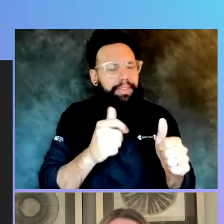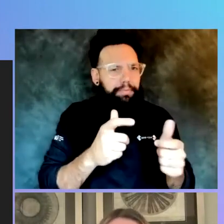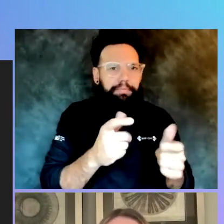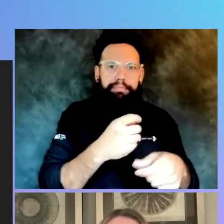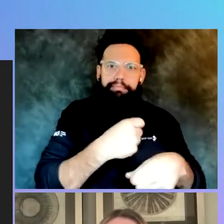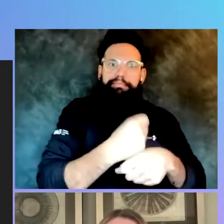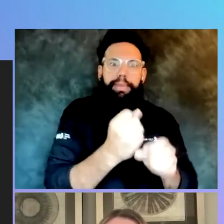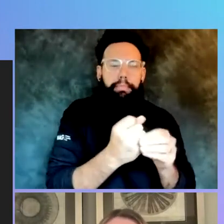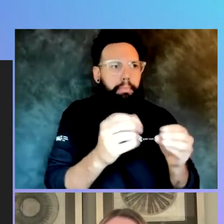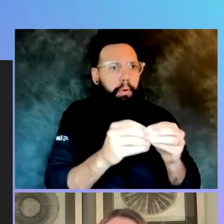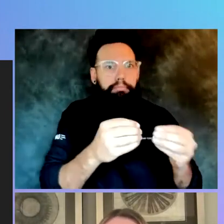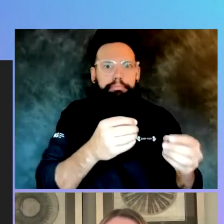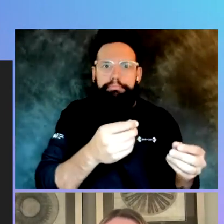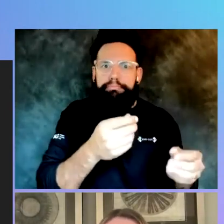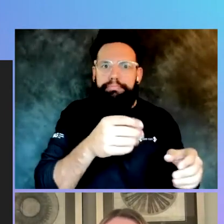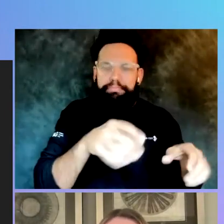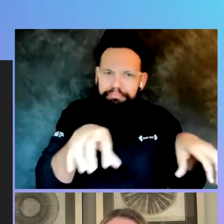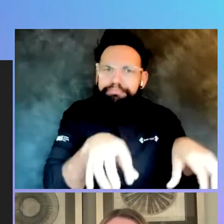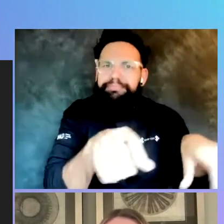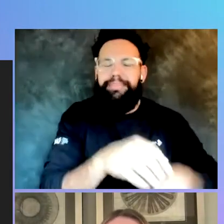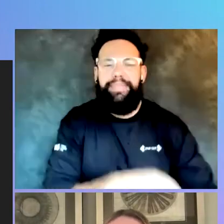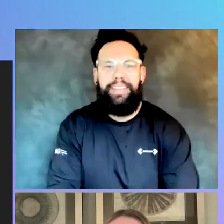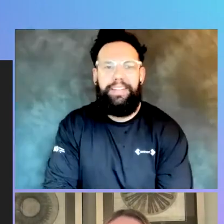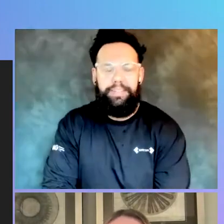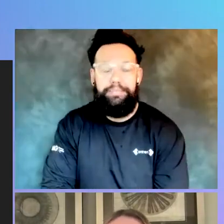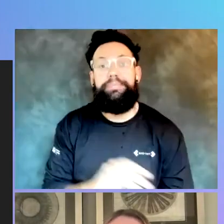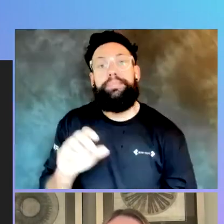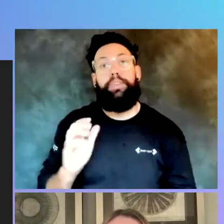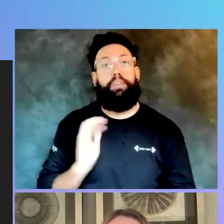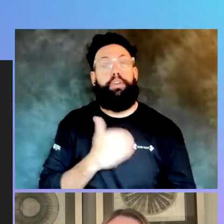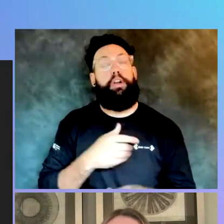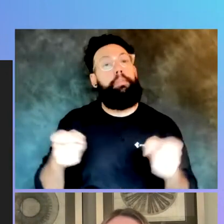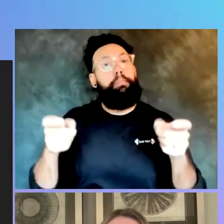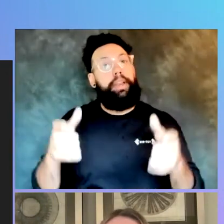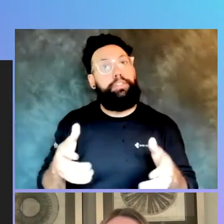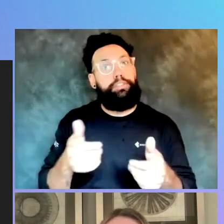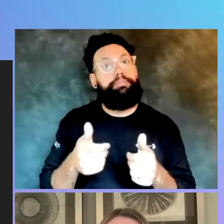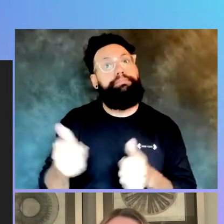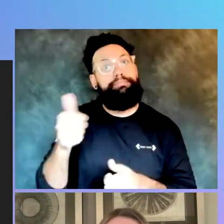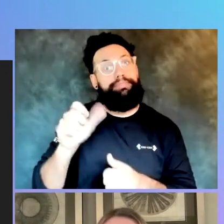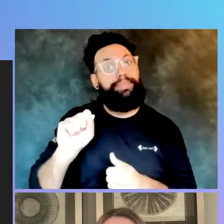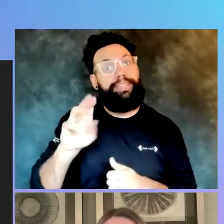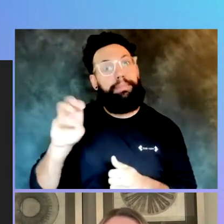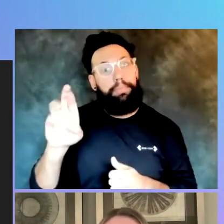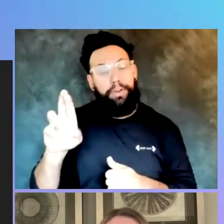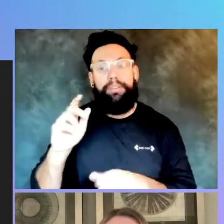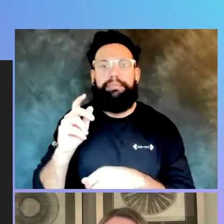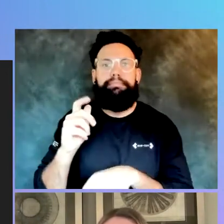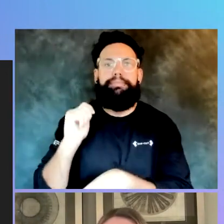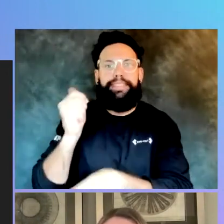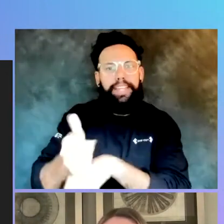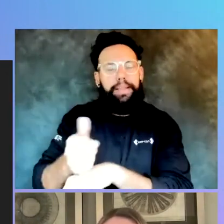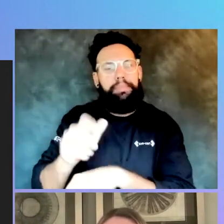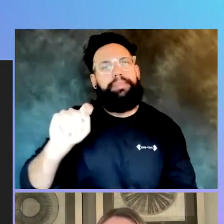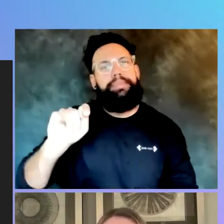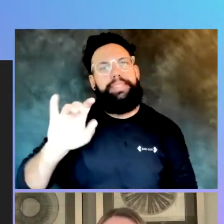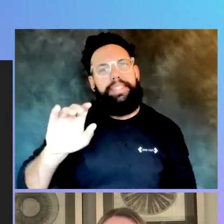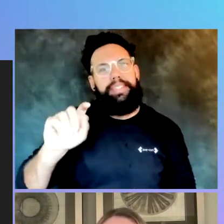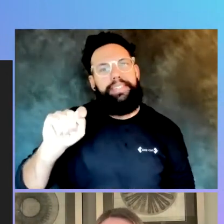our manager, he used GitHub Copilot to develop an accessible tic tac toe game tailored for